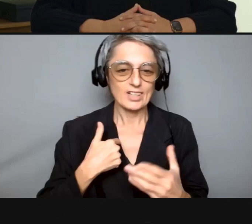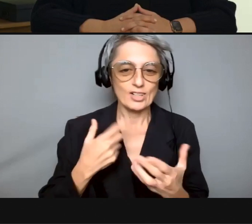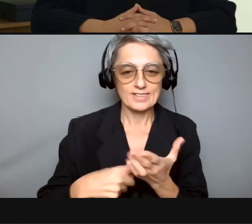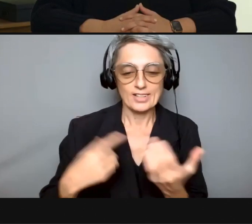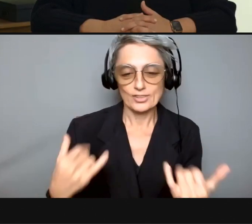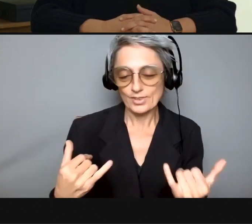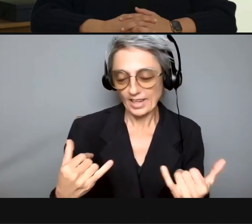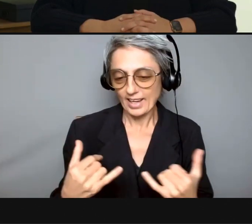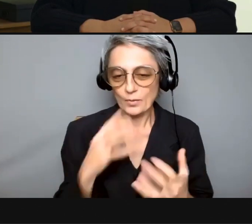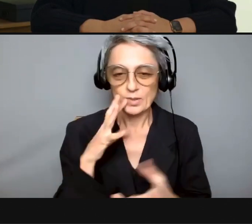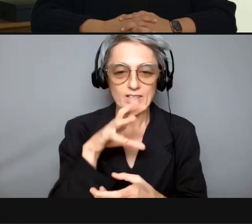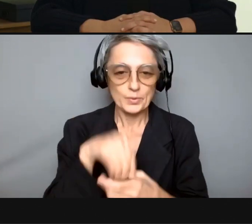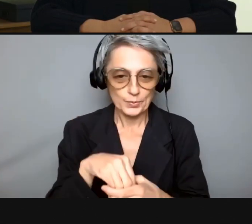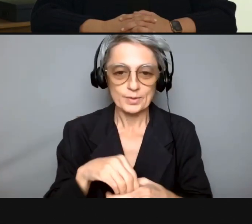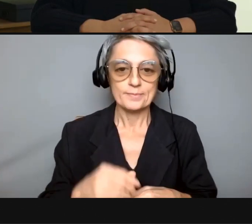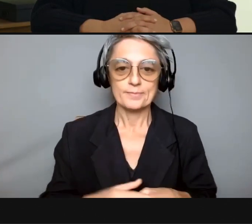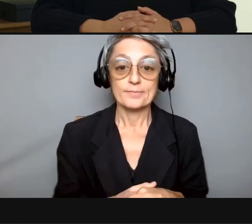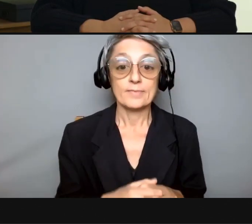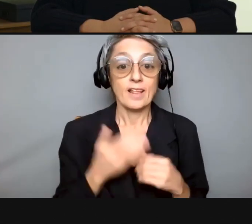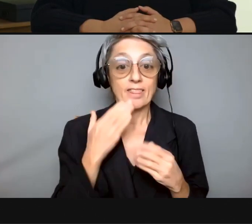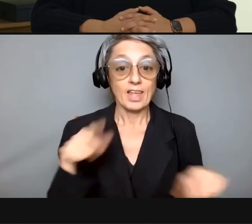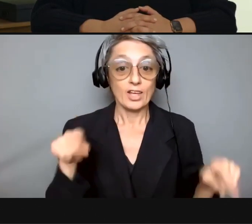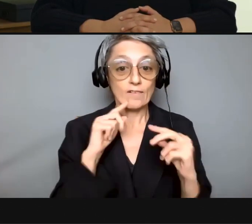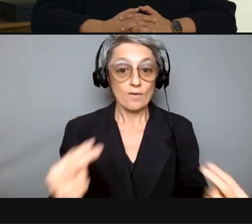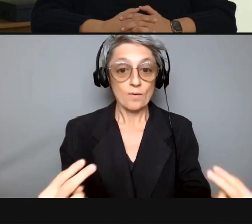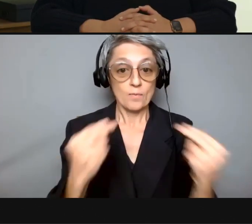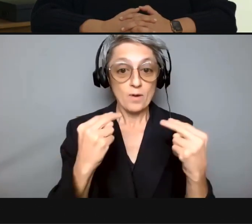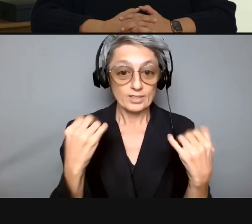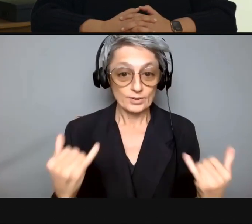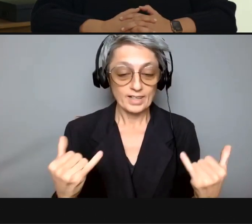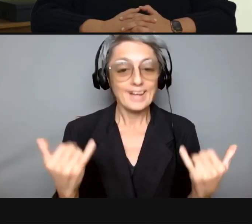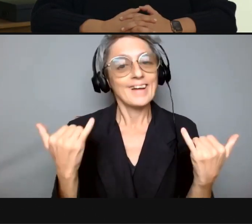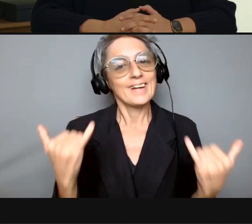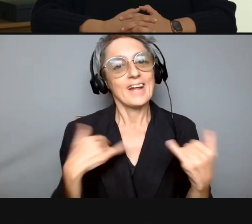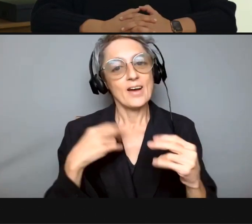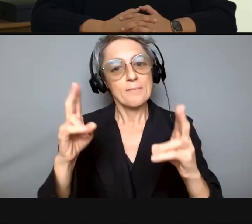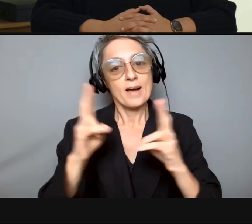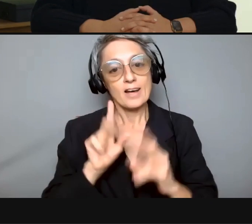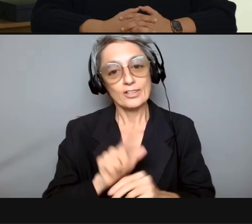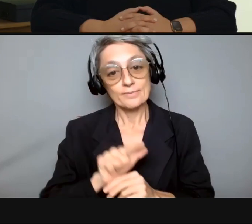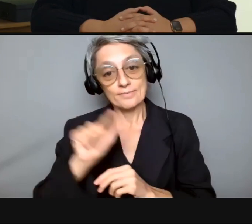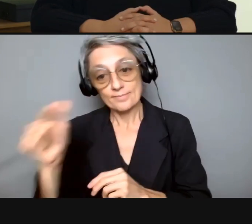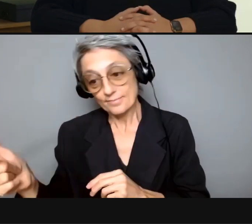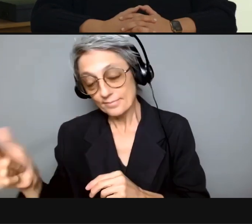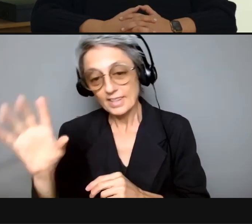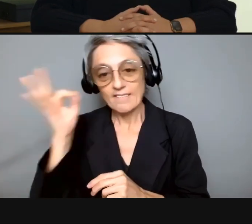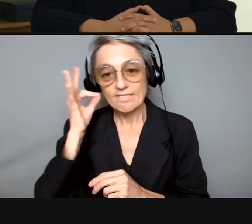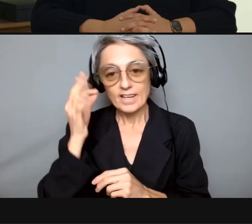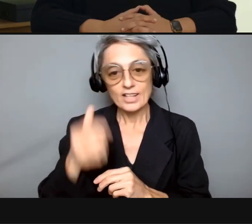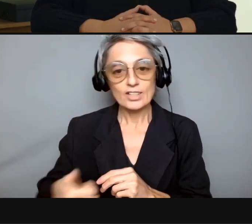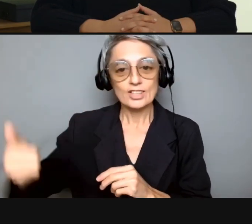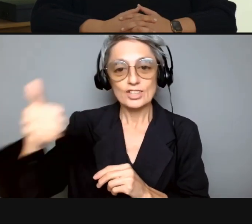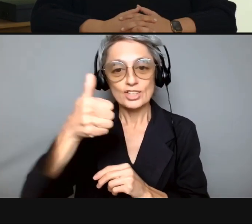Again, thank you all for being here with us today. And now I have the honor of turning it over to the Federal Chief Sustainability Officer,